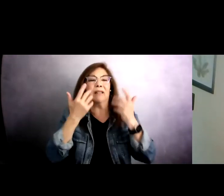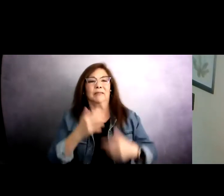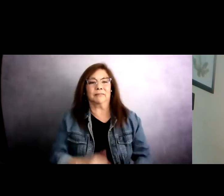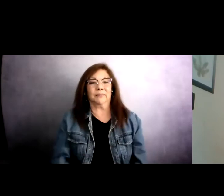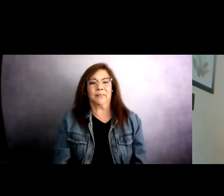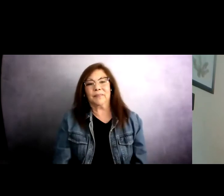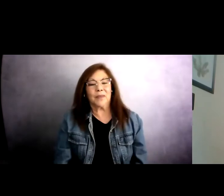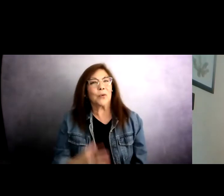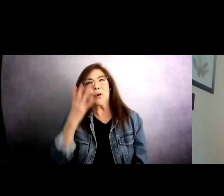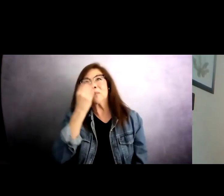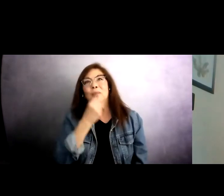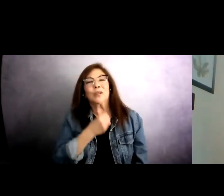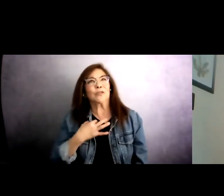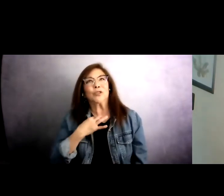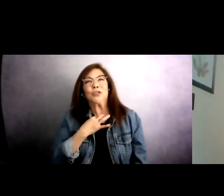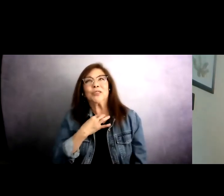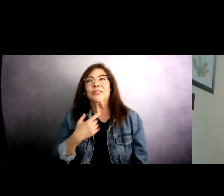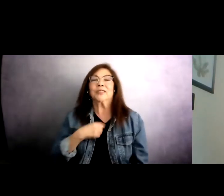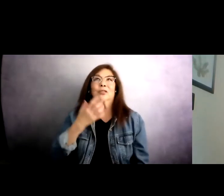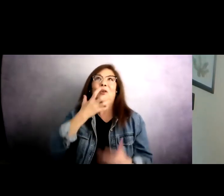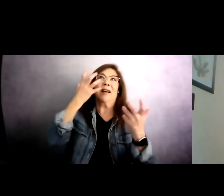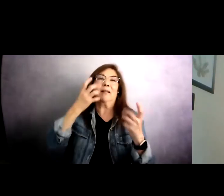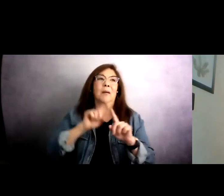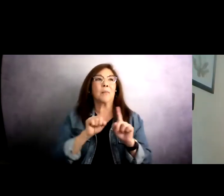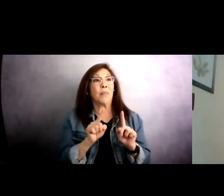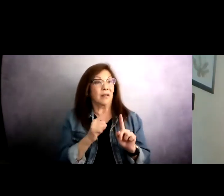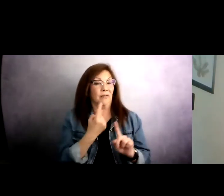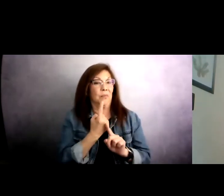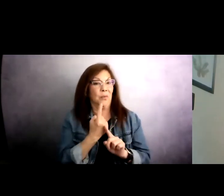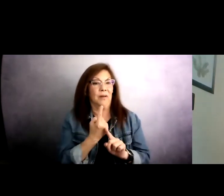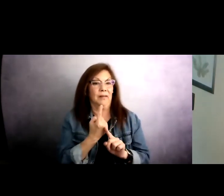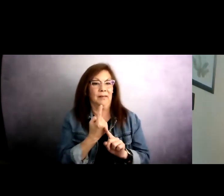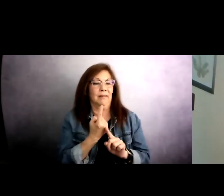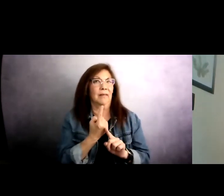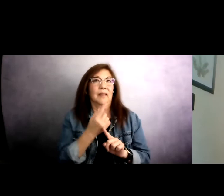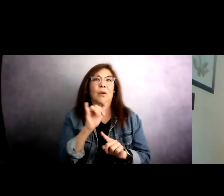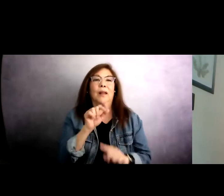What beautiful shirts they had been she thought but for a moment they had been birds.